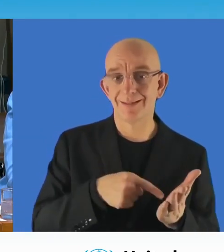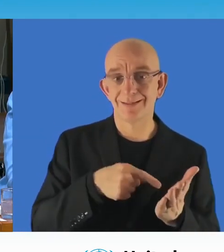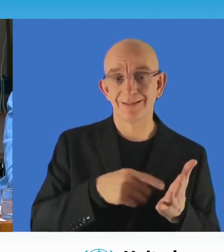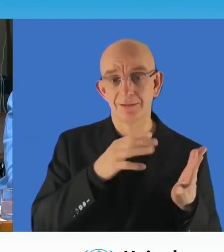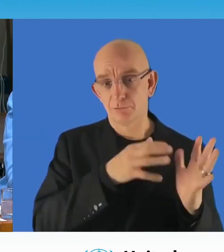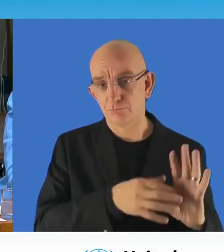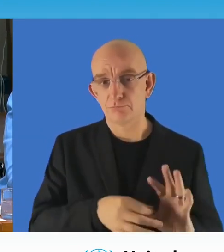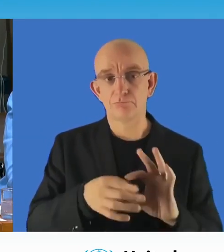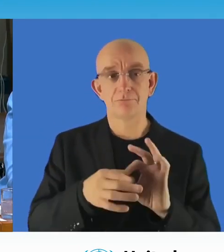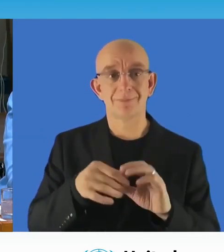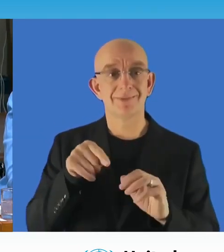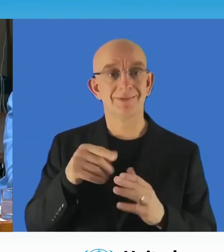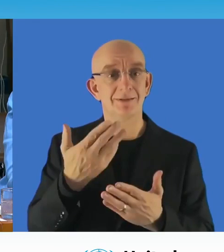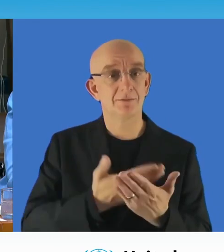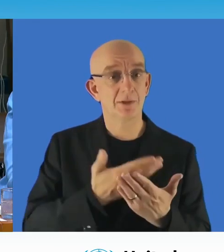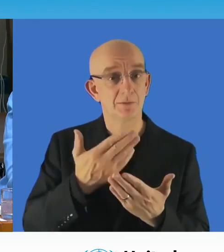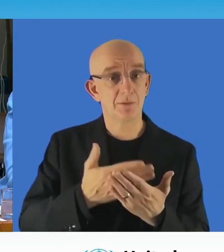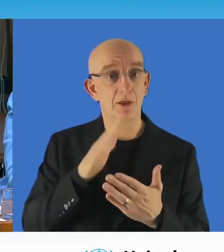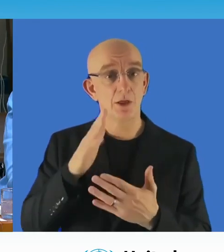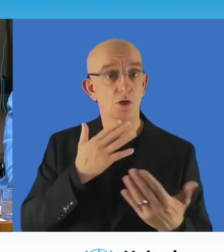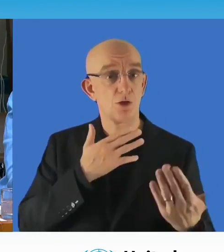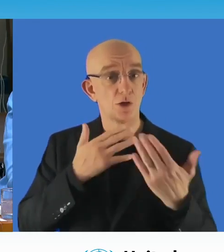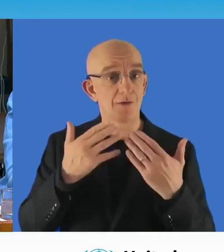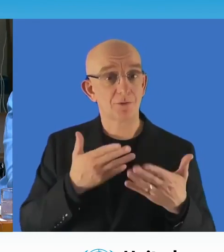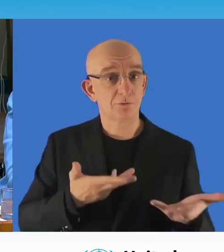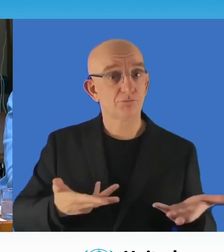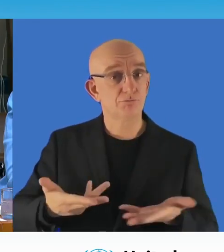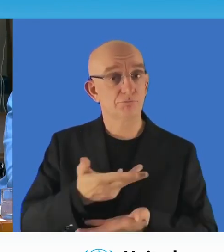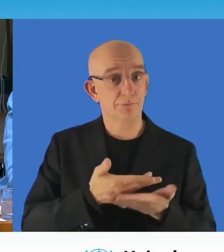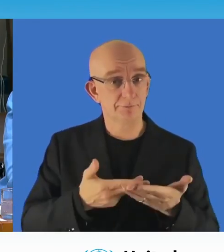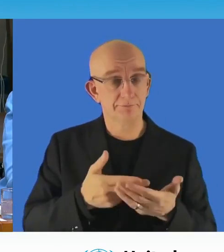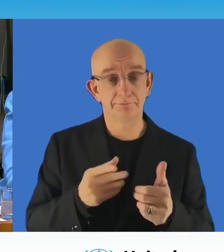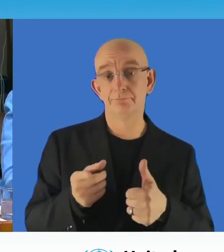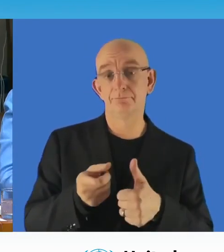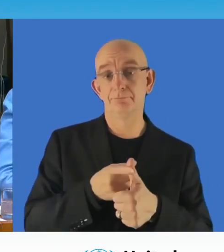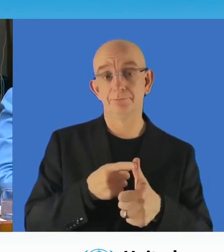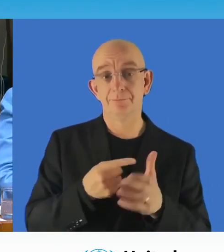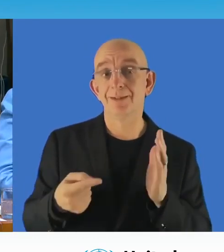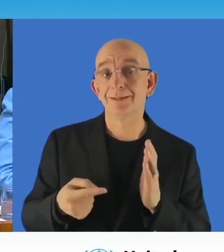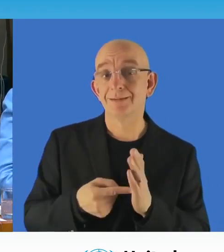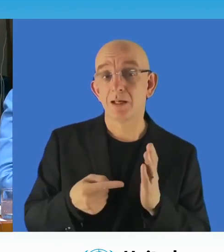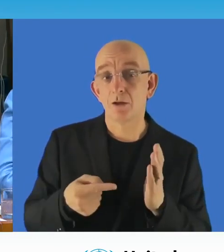first first technological development and its governance should be inclusive by Design from